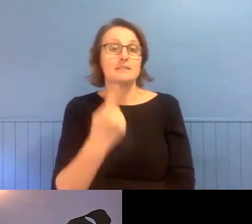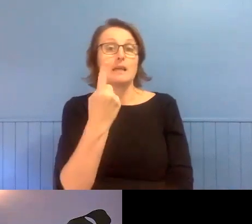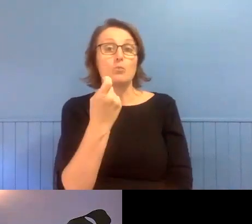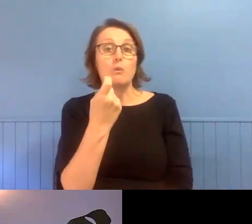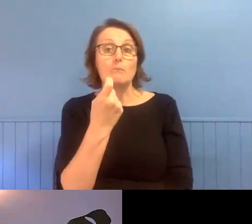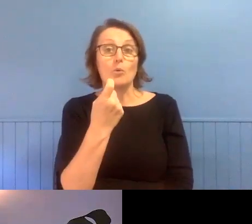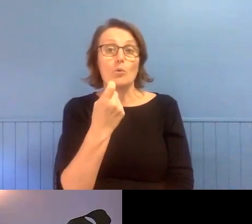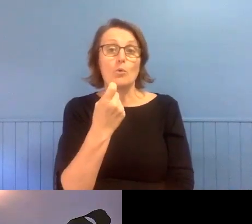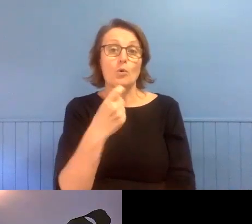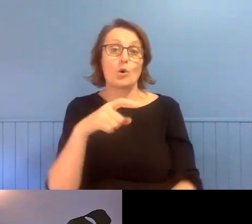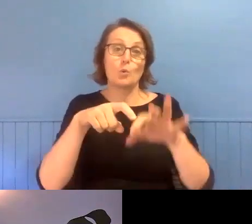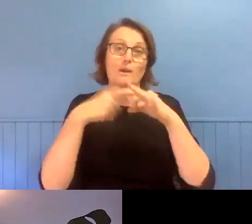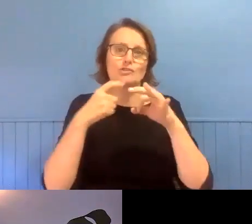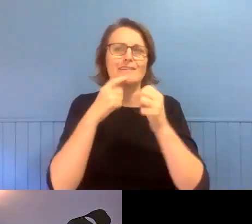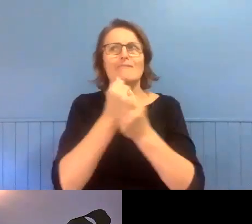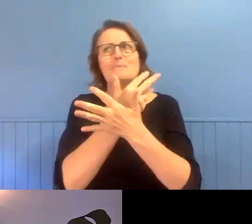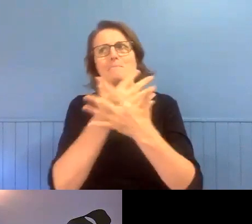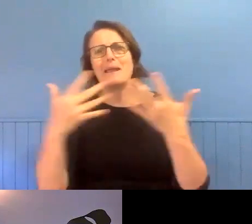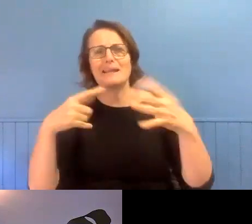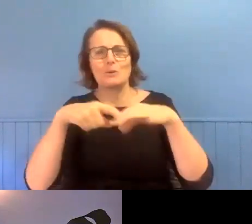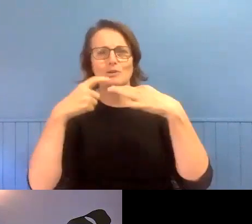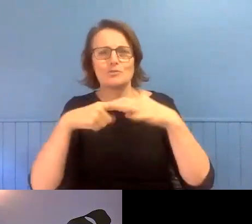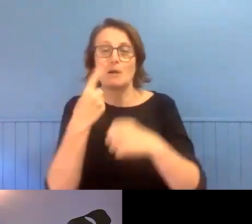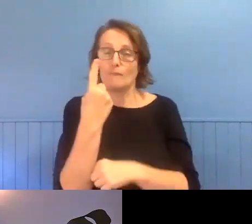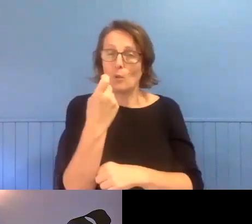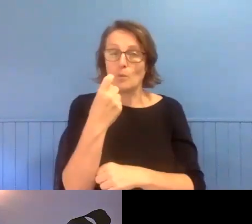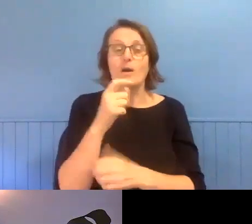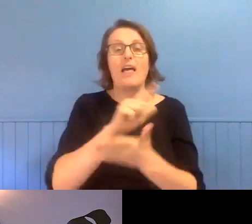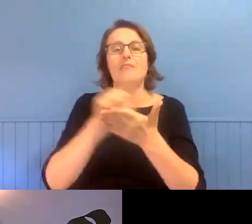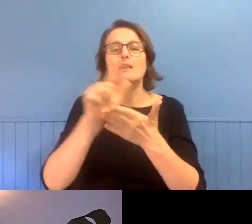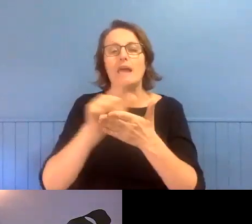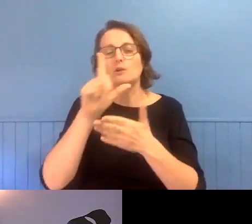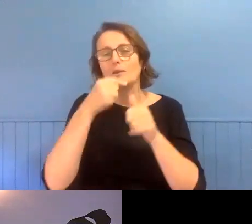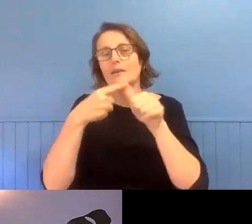We'll follow up with you guys after. A great one that's come in saying